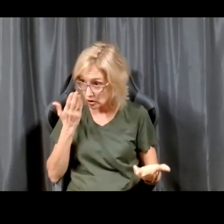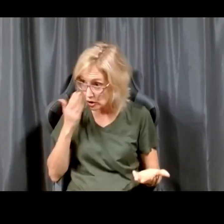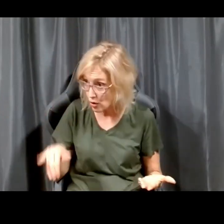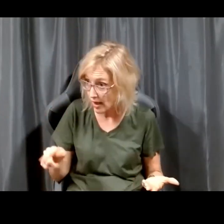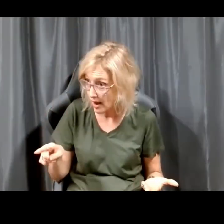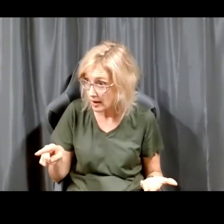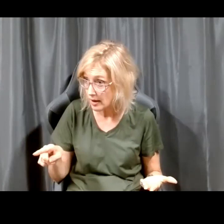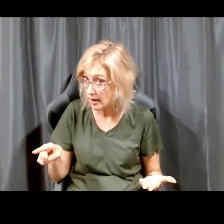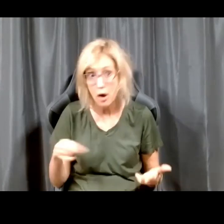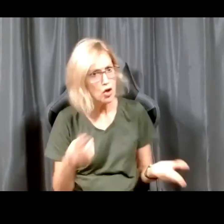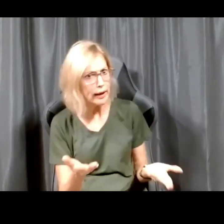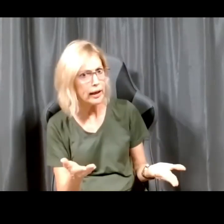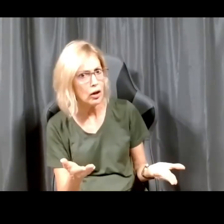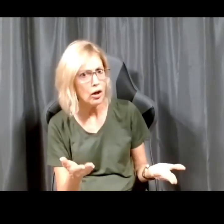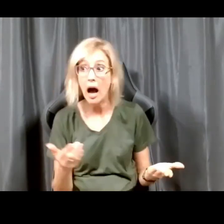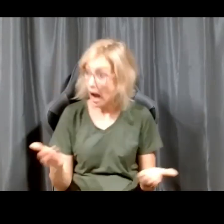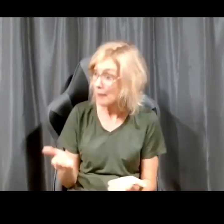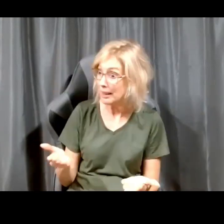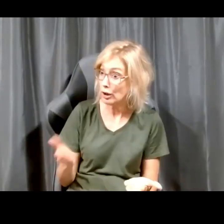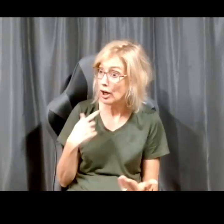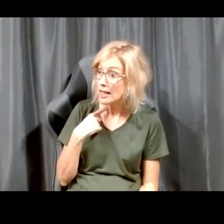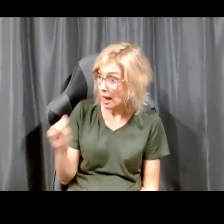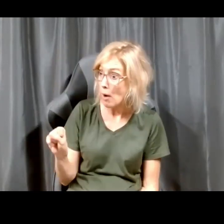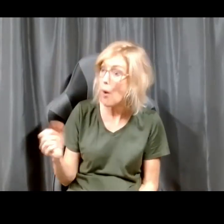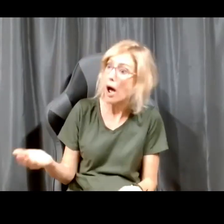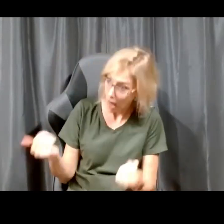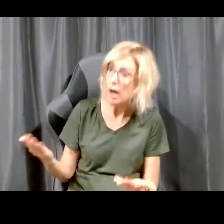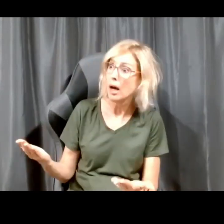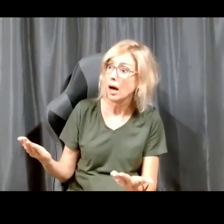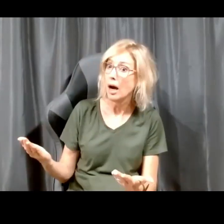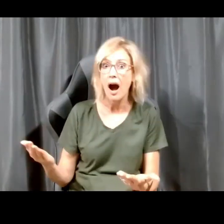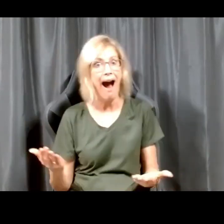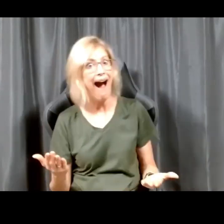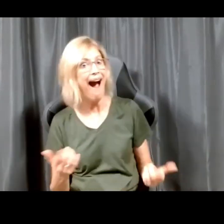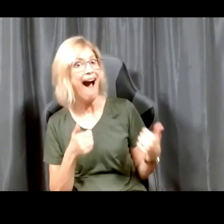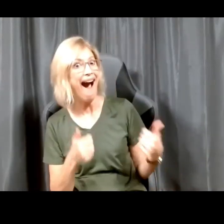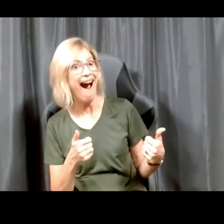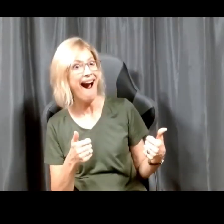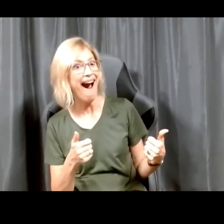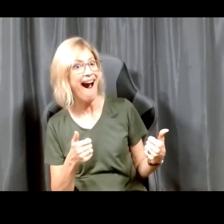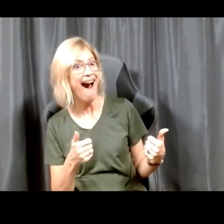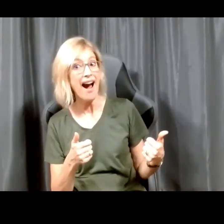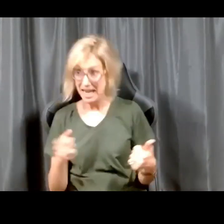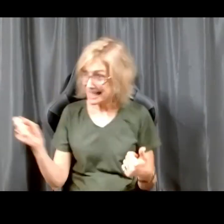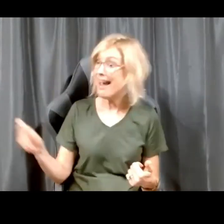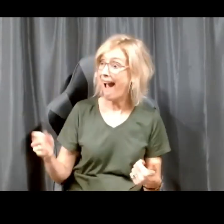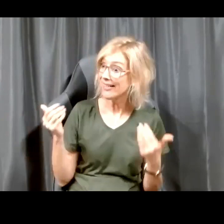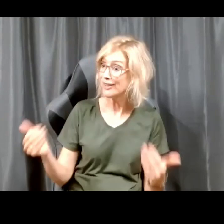» olive: Get going with Lani